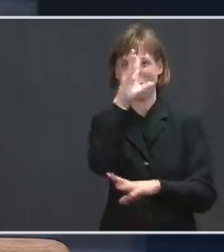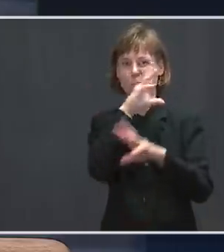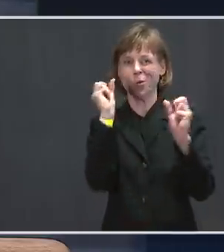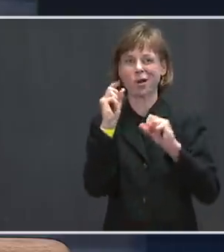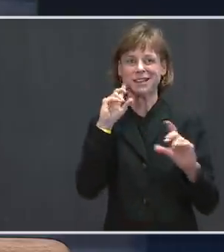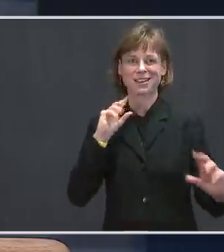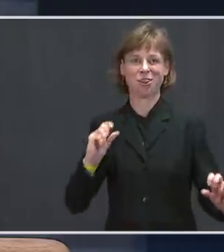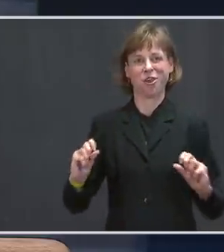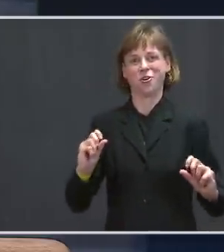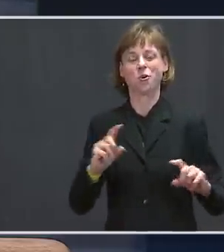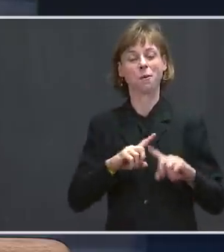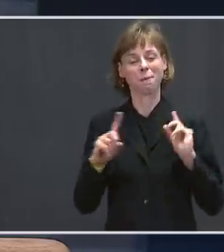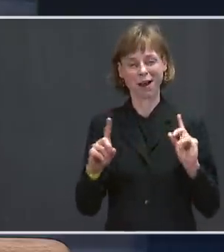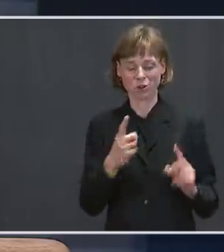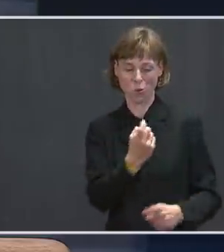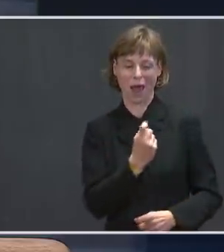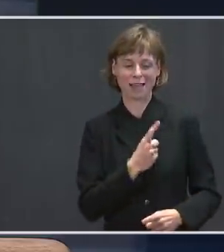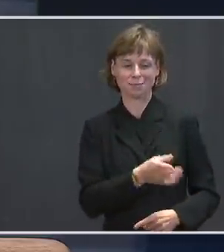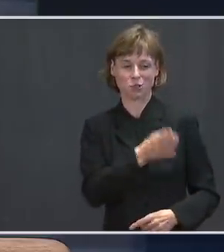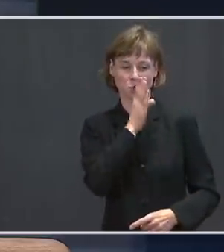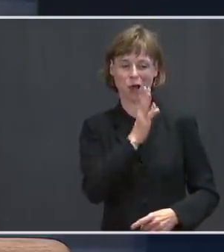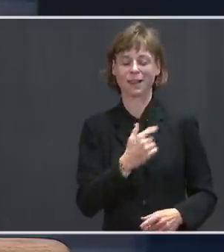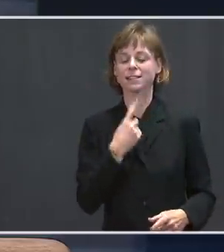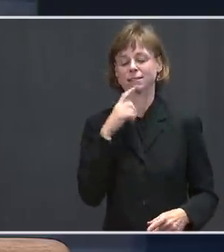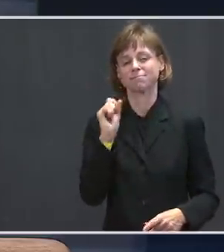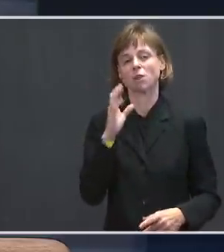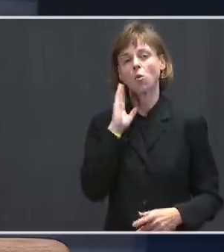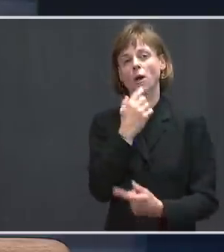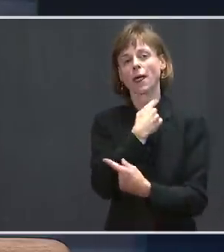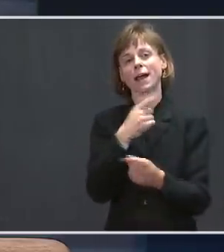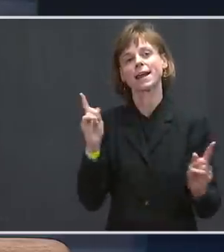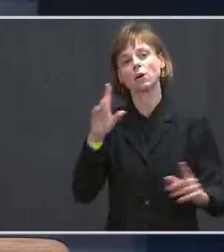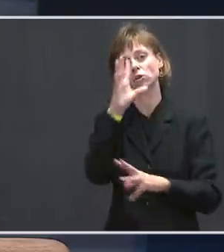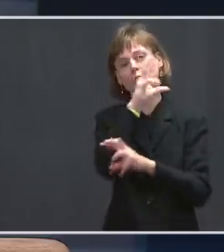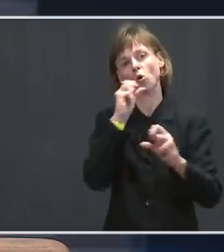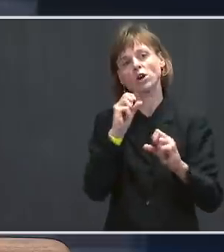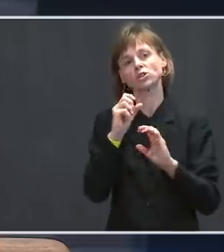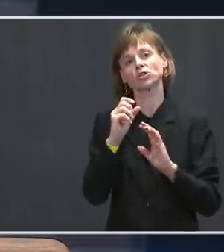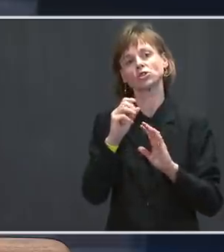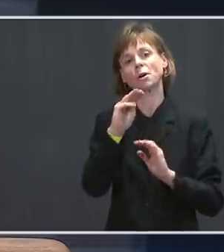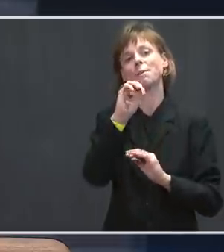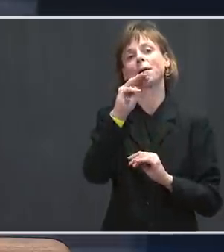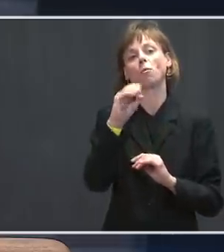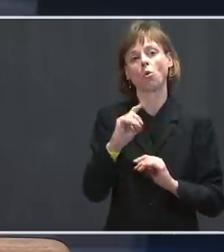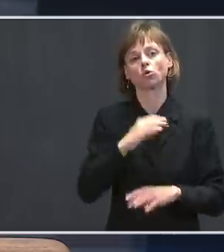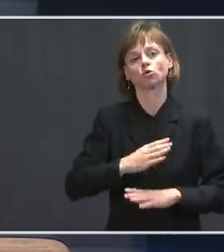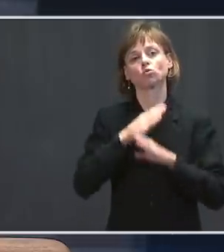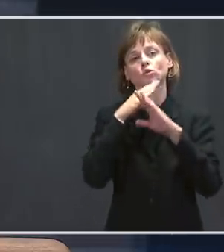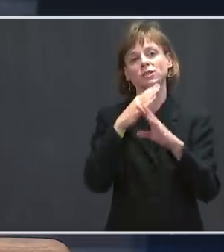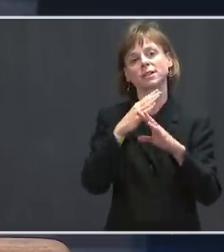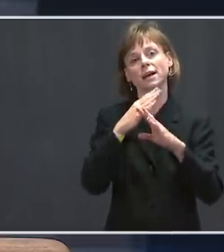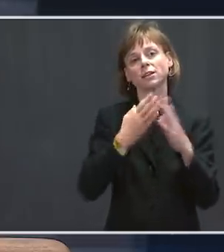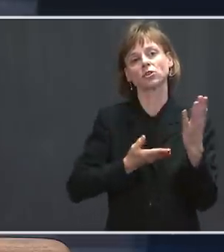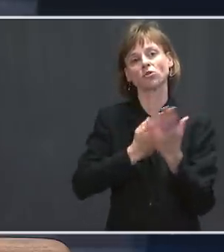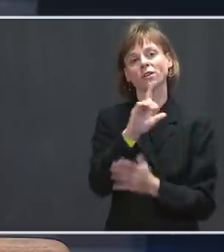he will be announcing a presidential memorandum on protecting the rights of LGBTQ individuals worldwide today.